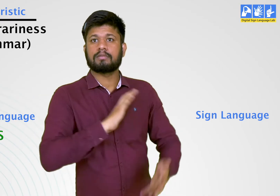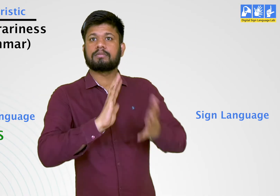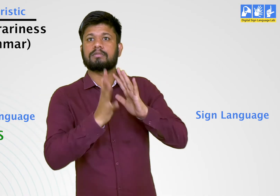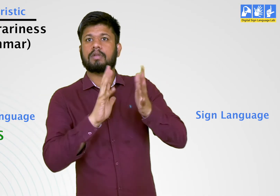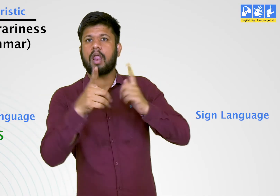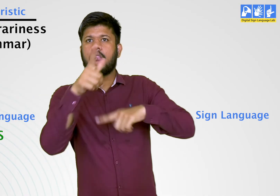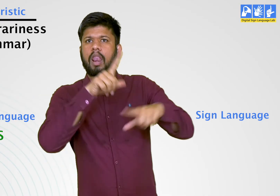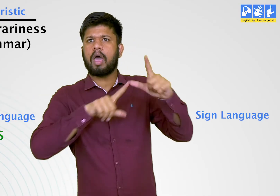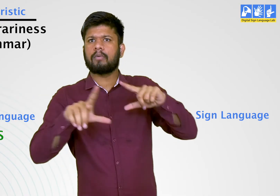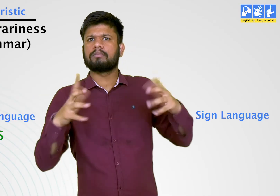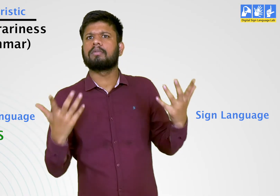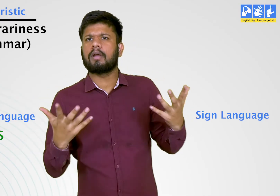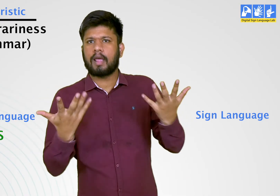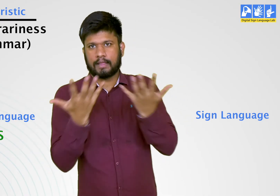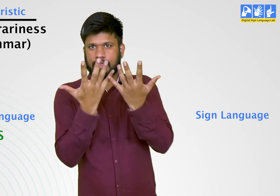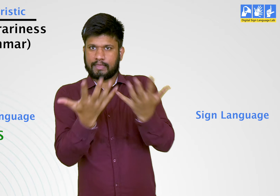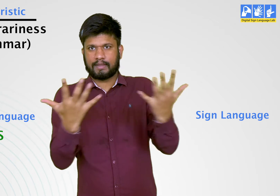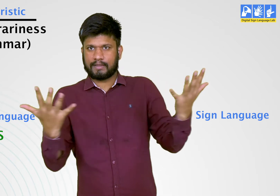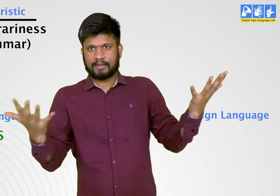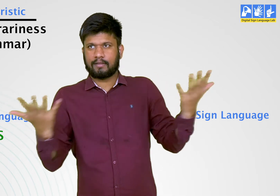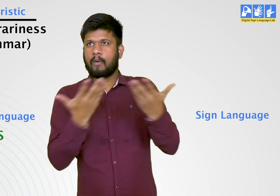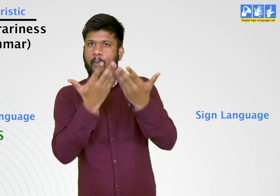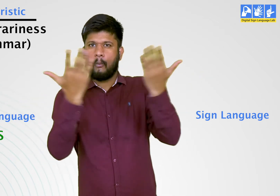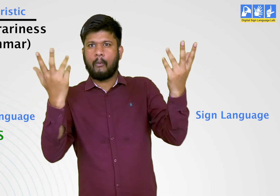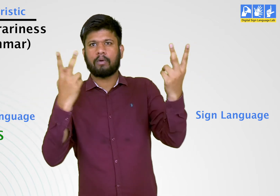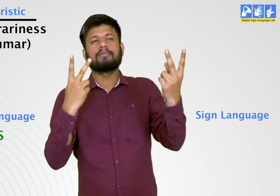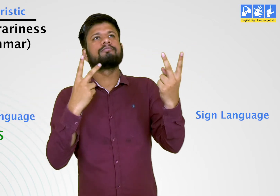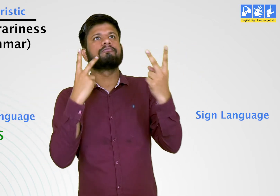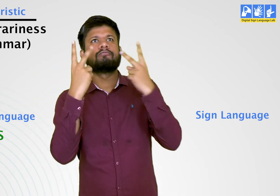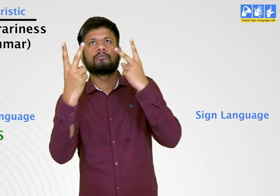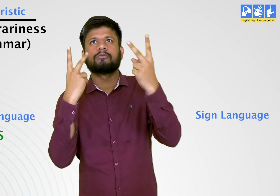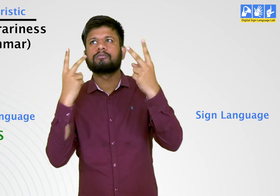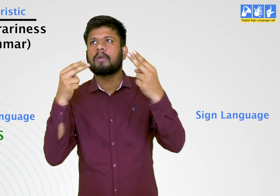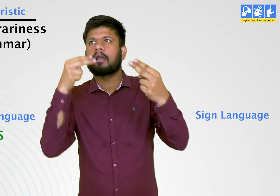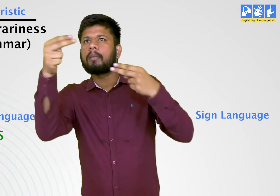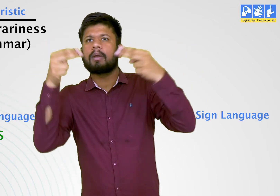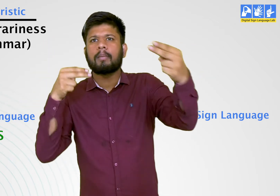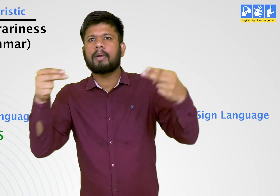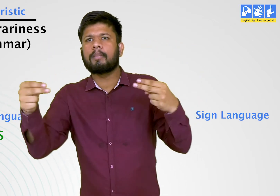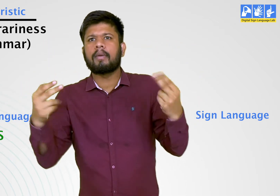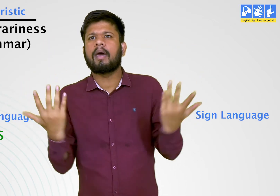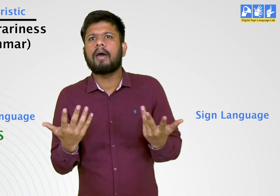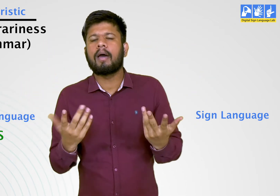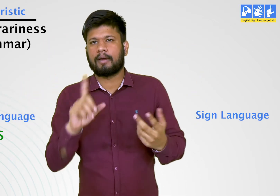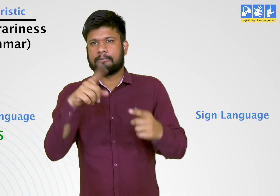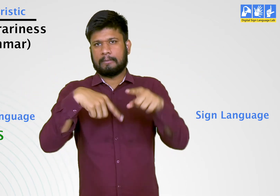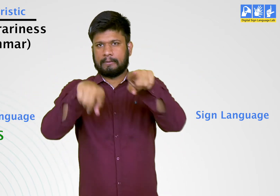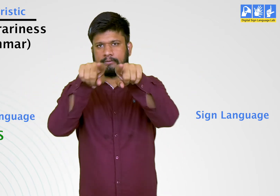Whereas in sign language, it is more visual than verbal language due to its iconicity.